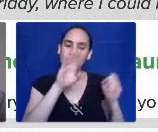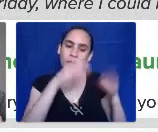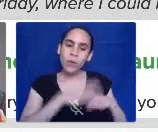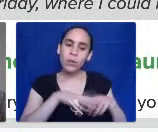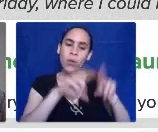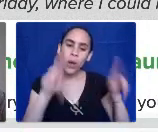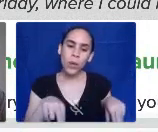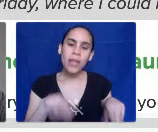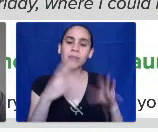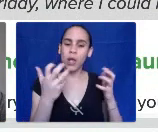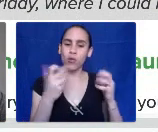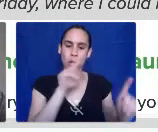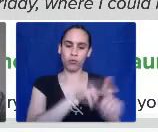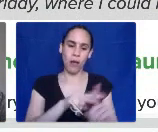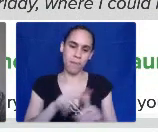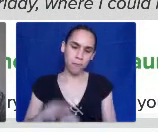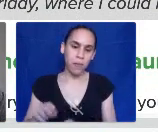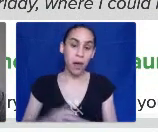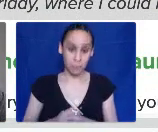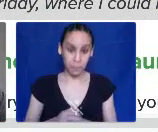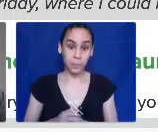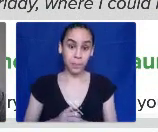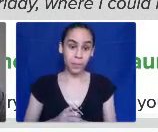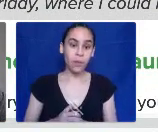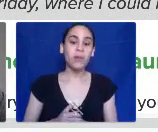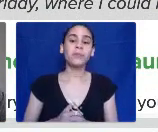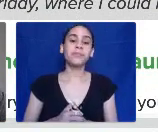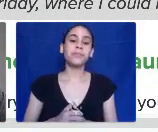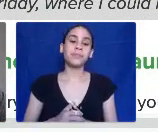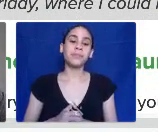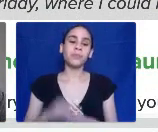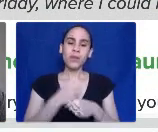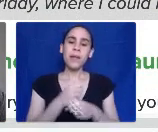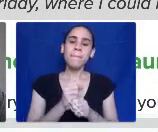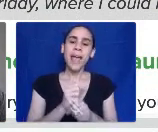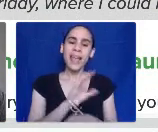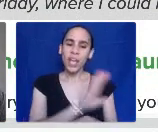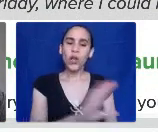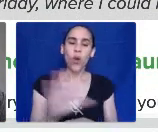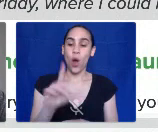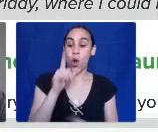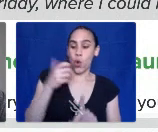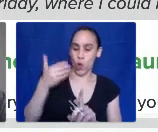wanting to apply for right um and so make your who you are and what you're good at really clear